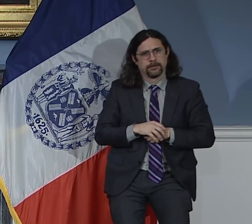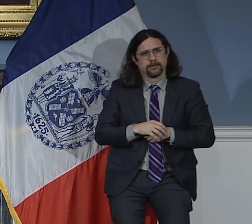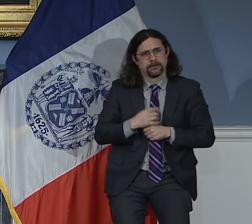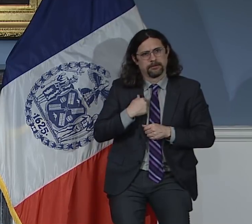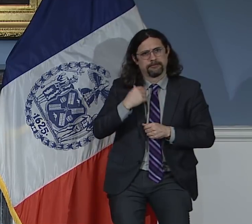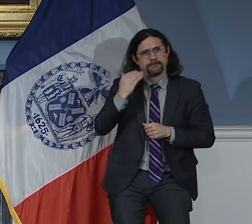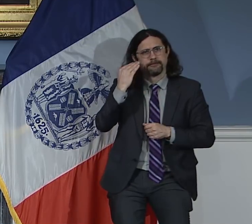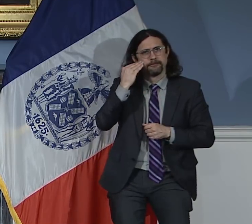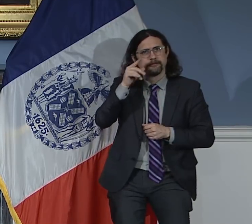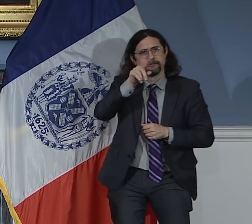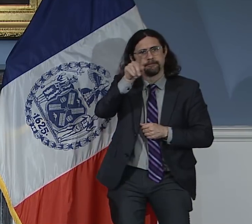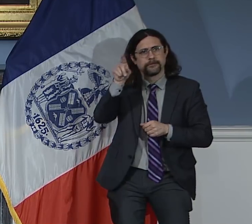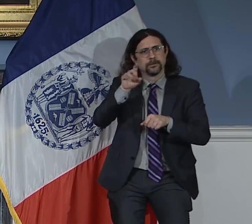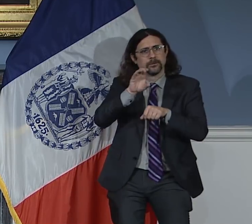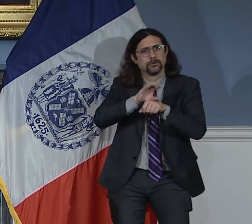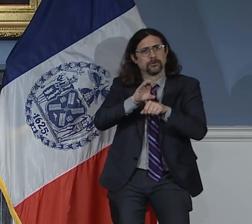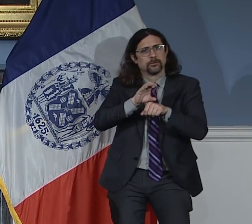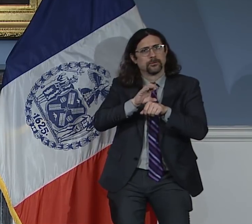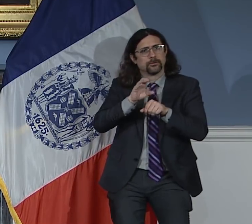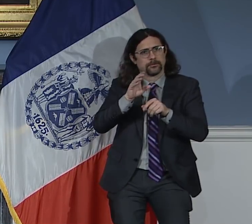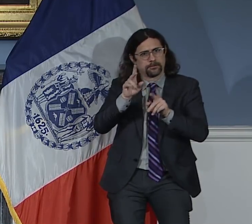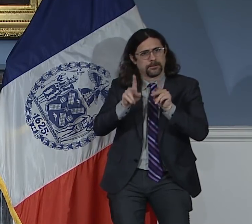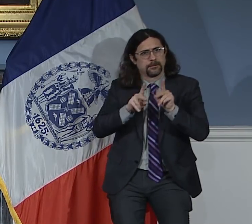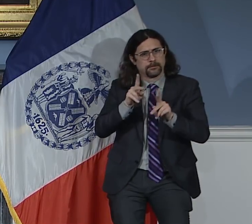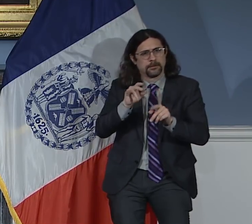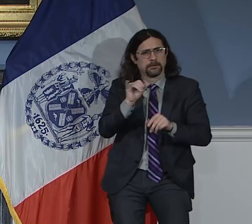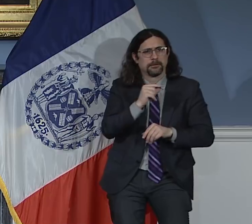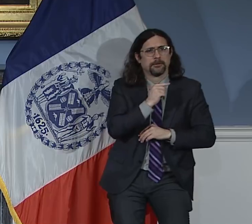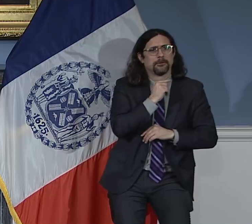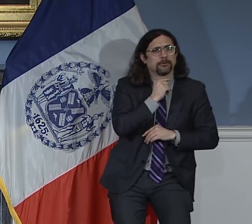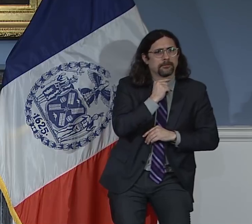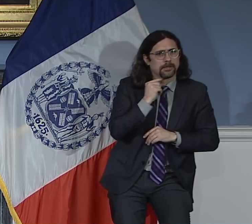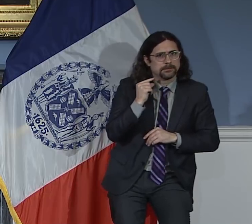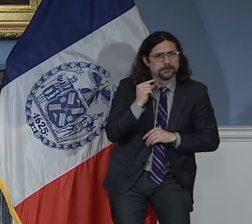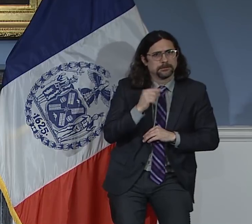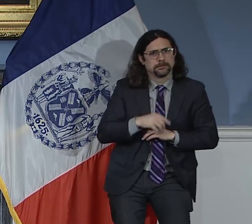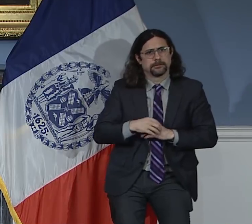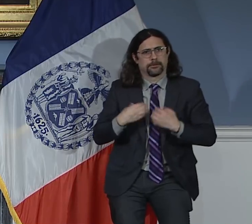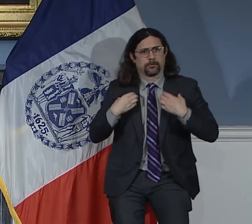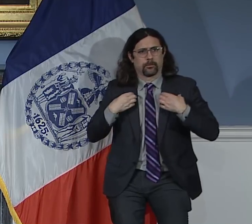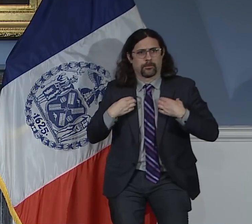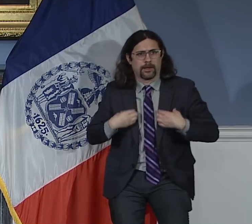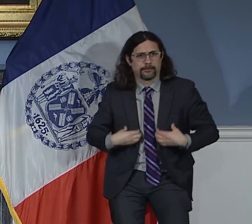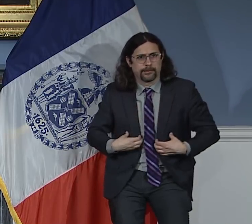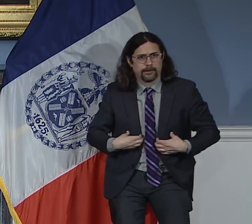THISCI TY-- I HAVE TALKED TO CLERGY LEADERS. I HAD A CALL WITH